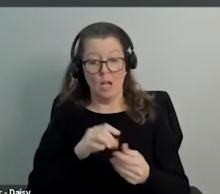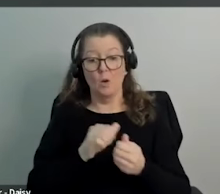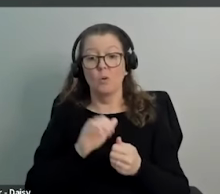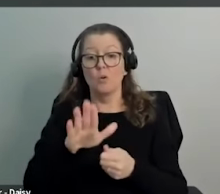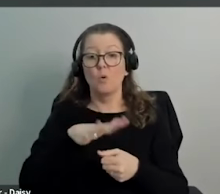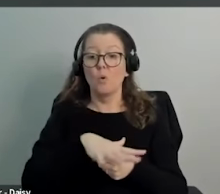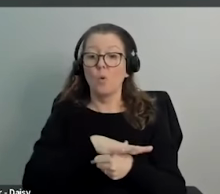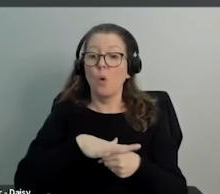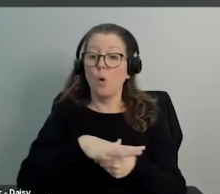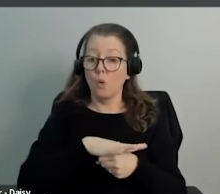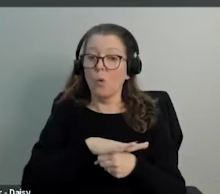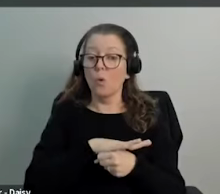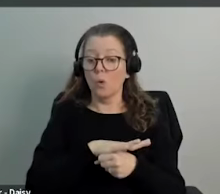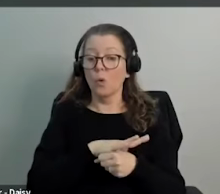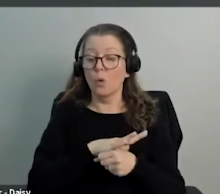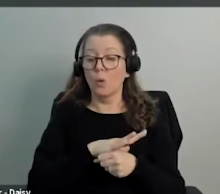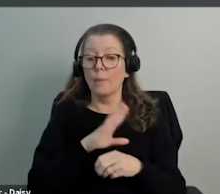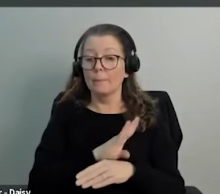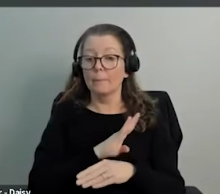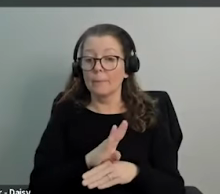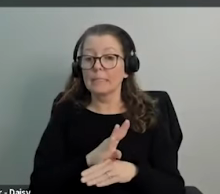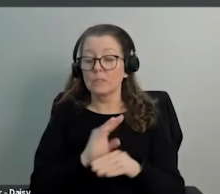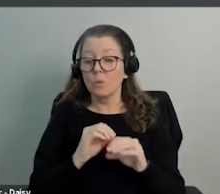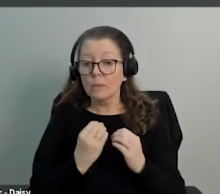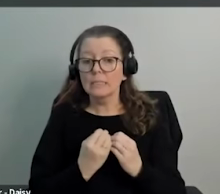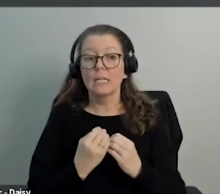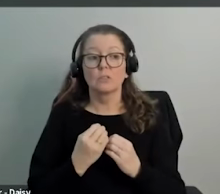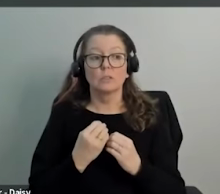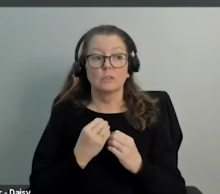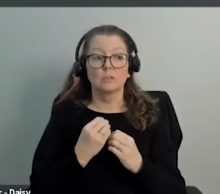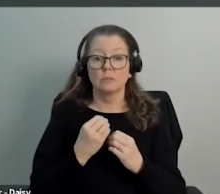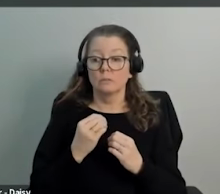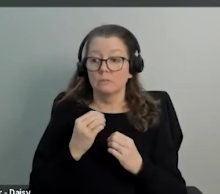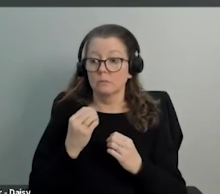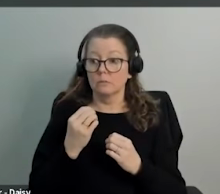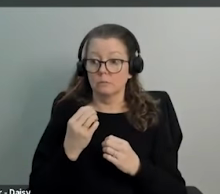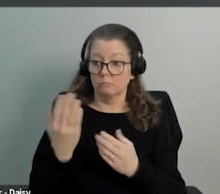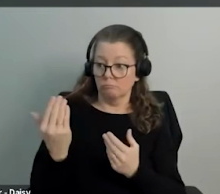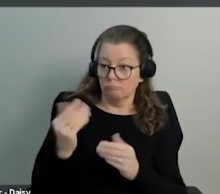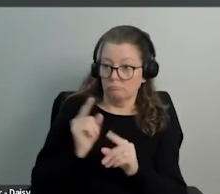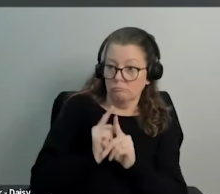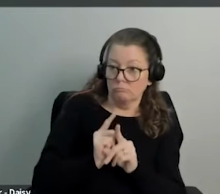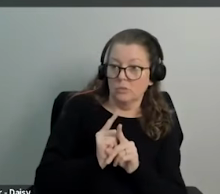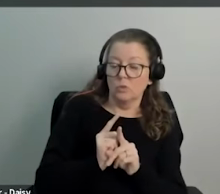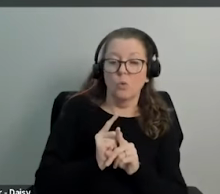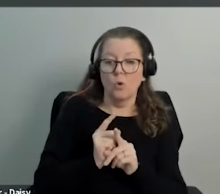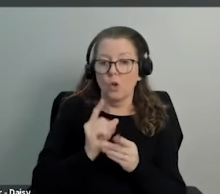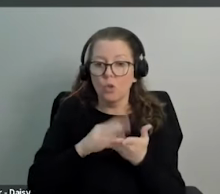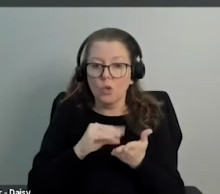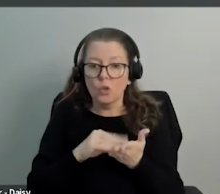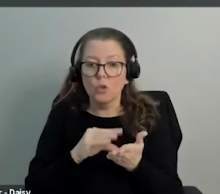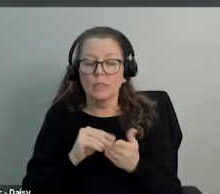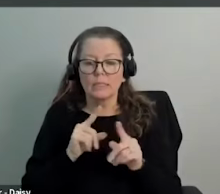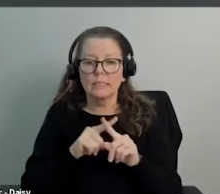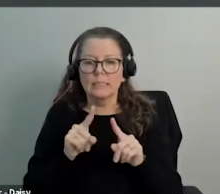that work on accessibility. You know, getting some mentorship that way, but also learning about the different aspects of access